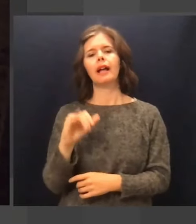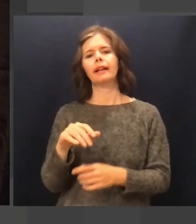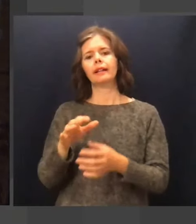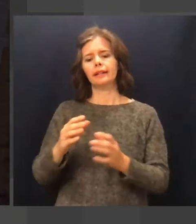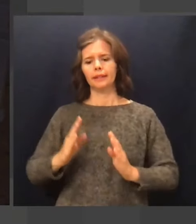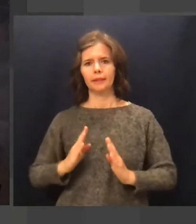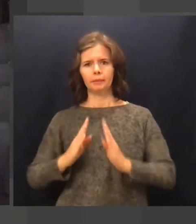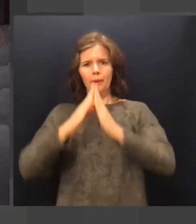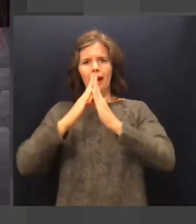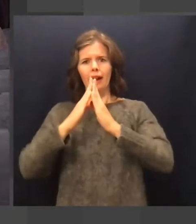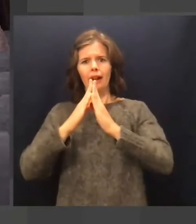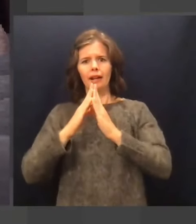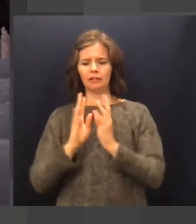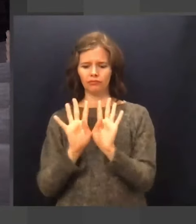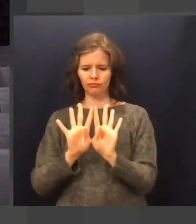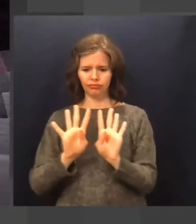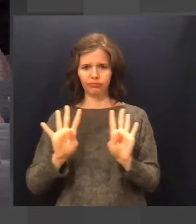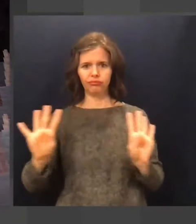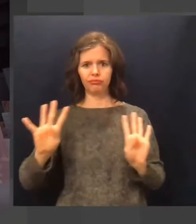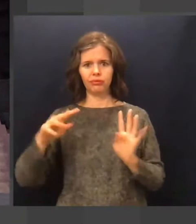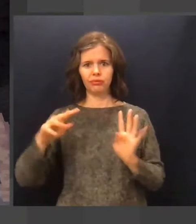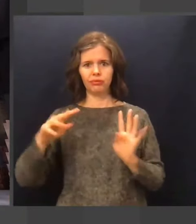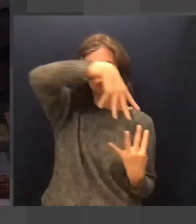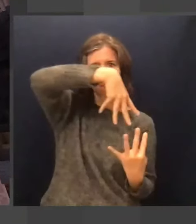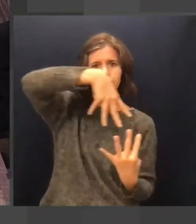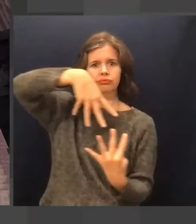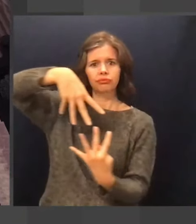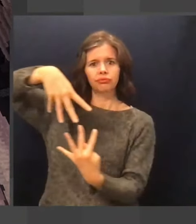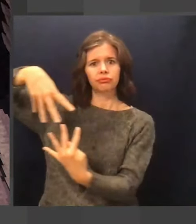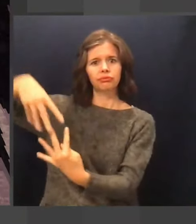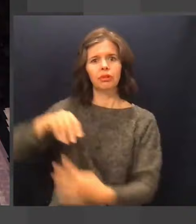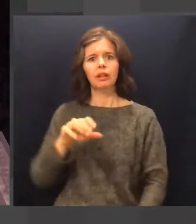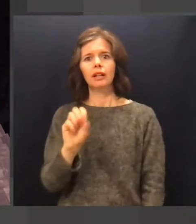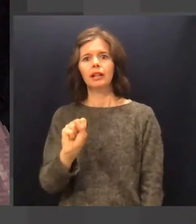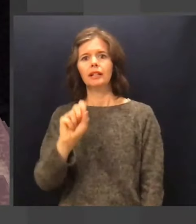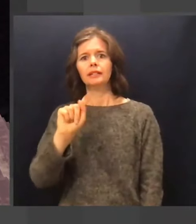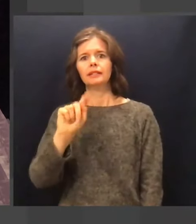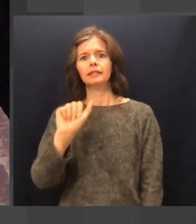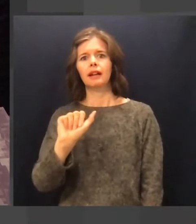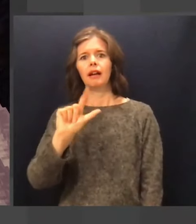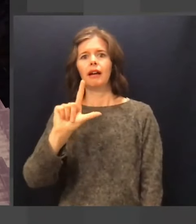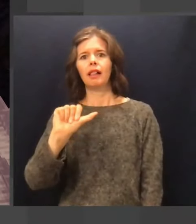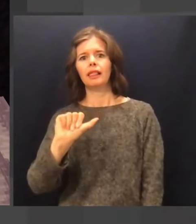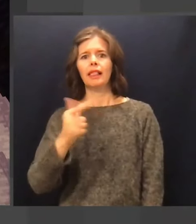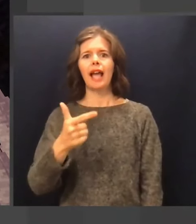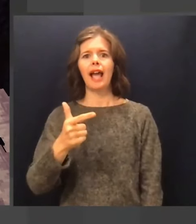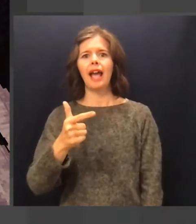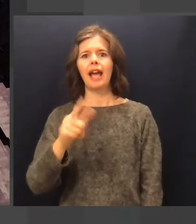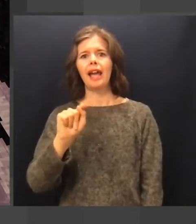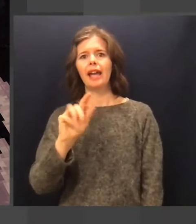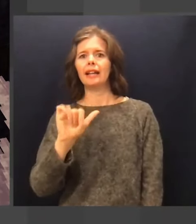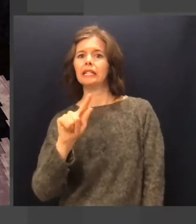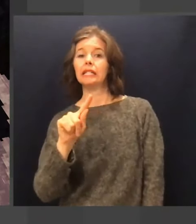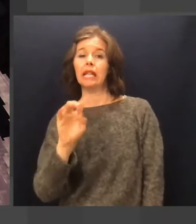PICTURE OF STALACTITES AND STALAGMITES COME TO HEAD.